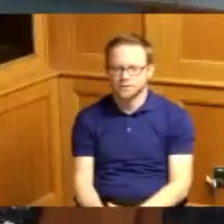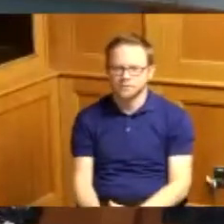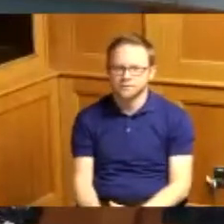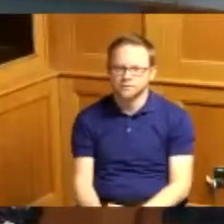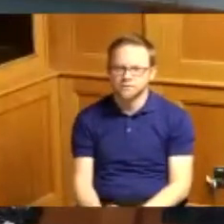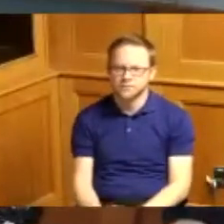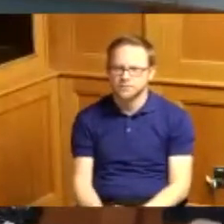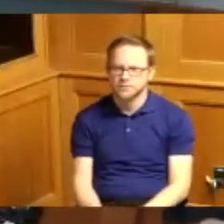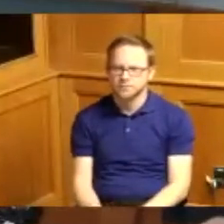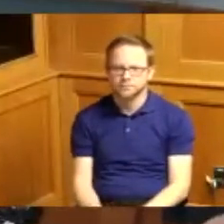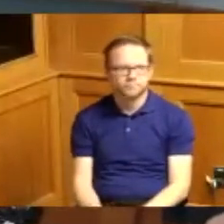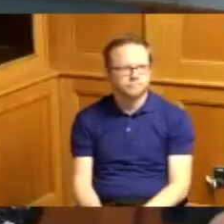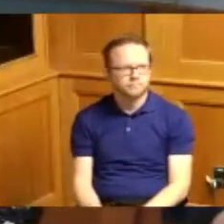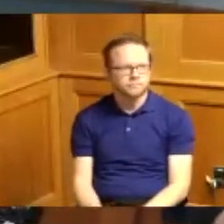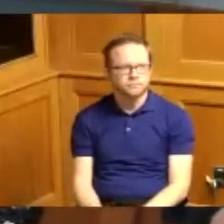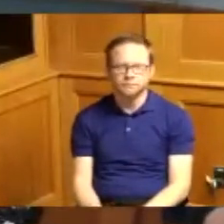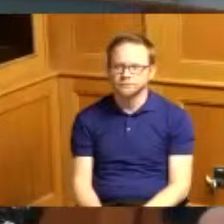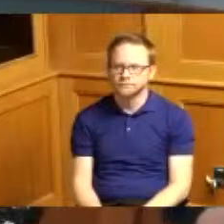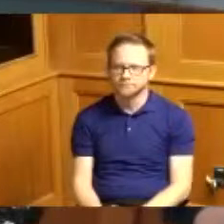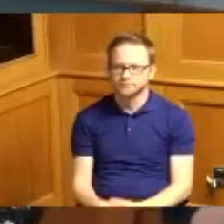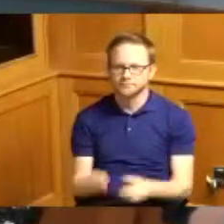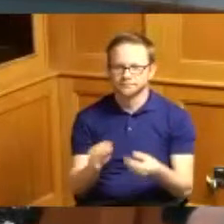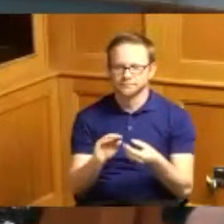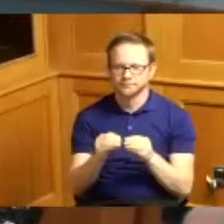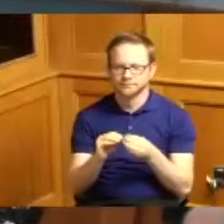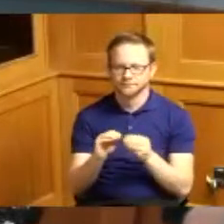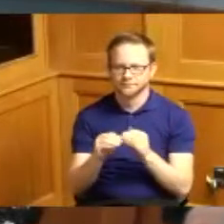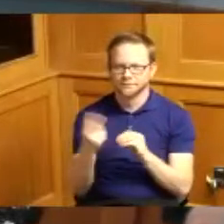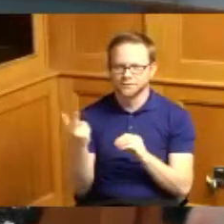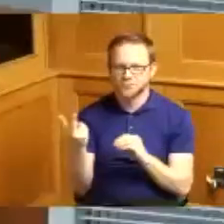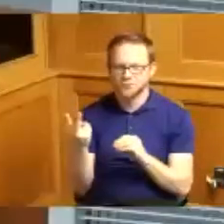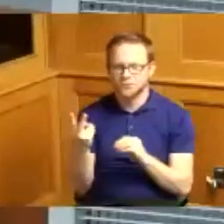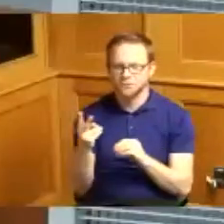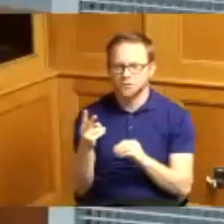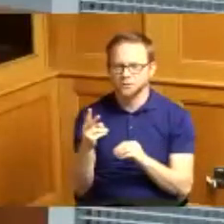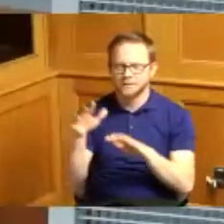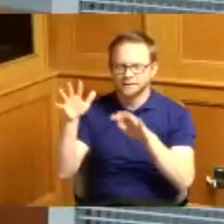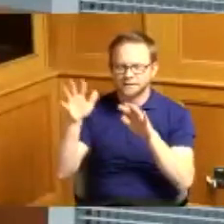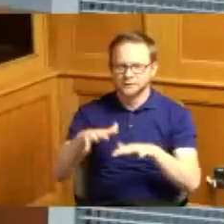two item number two is for the Stormwater District this is resolution authorizing